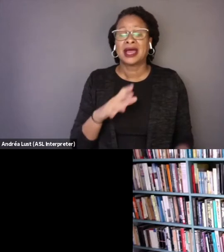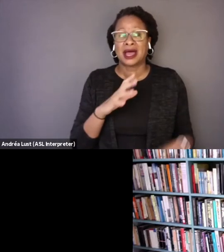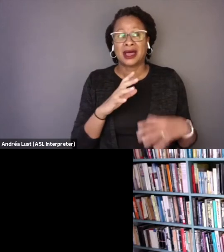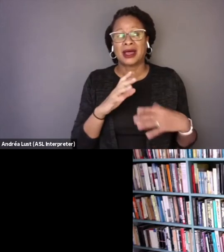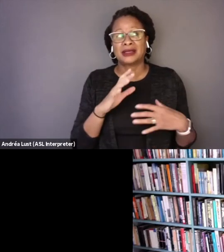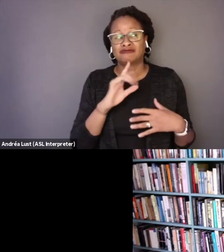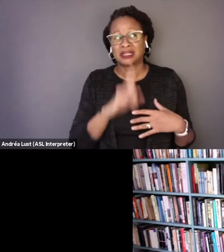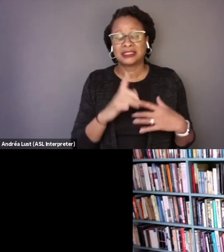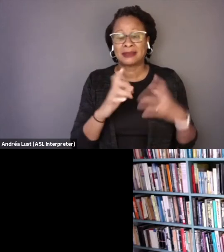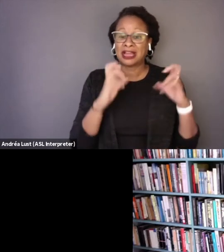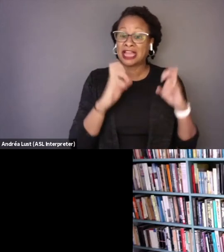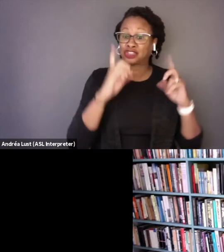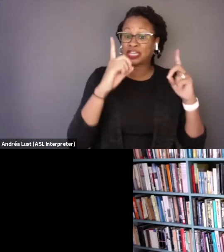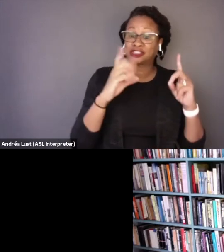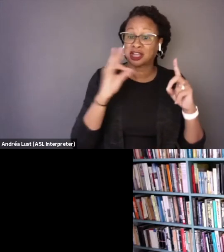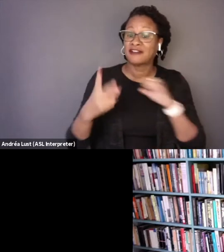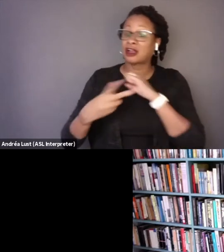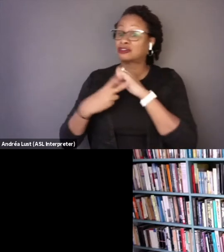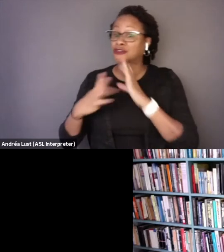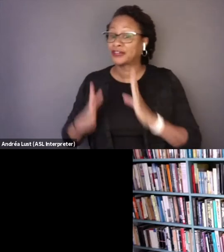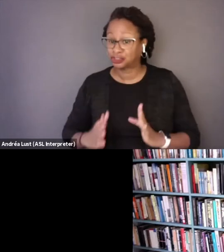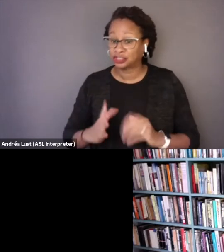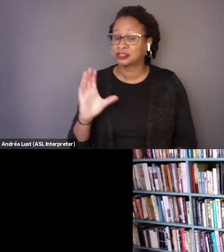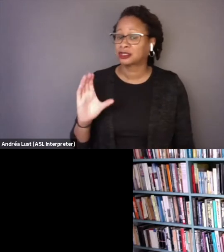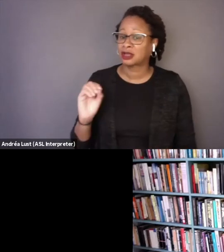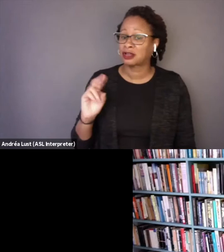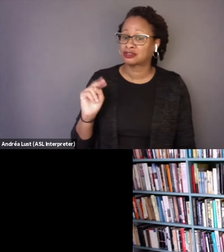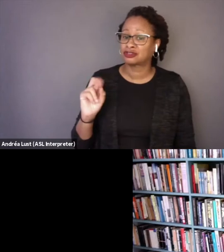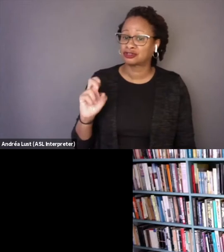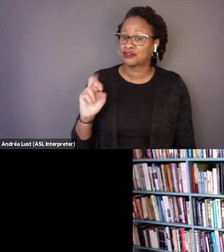That journey from that hubristic adventurer,